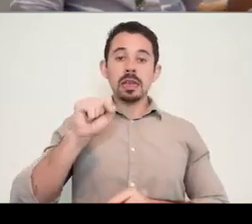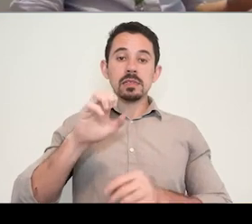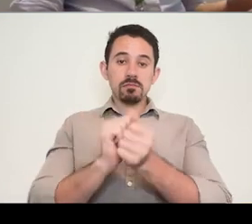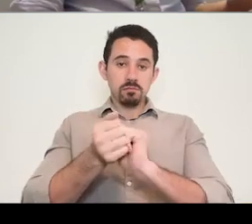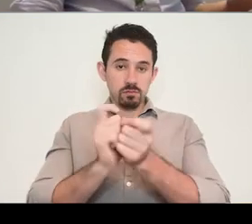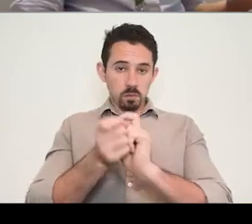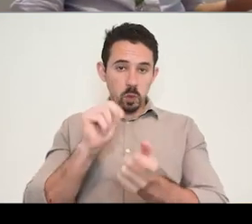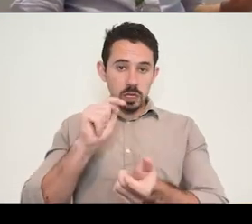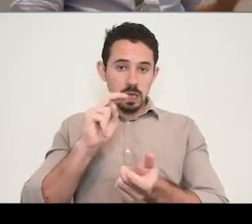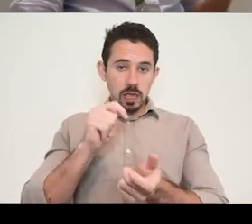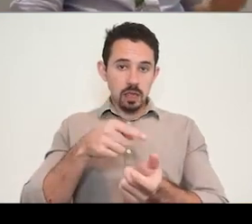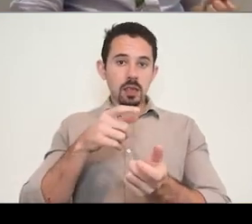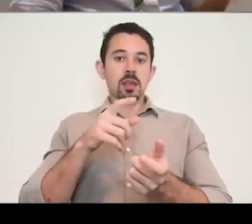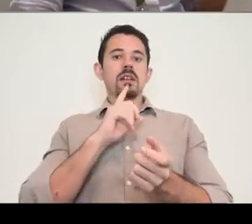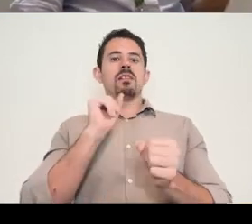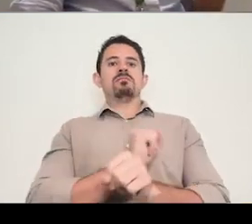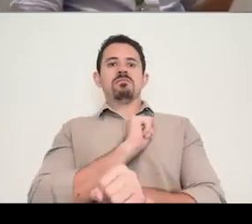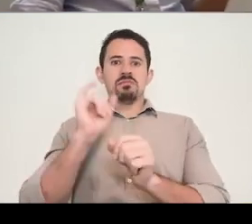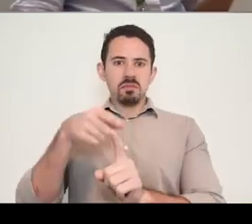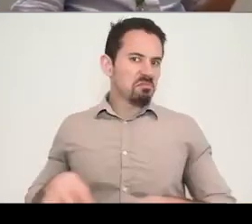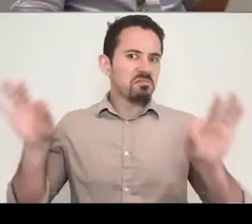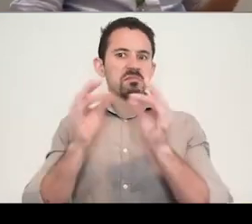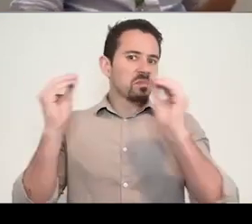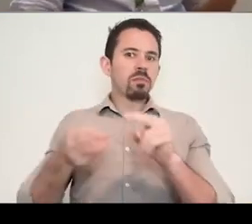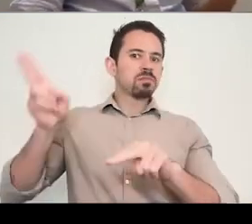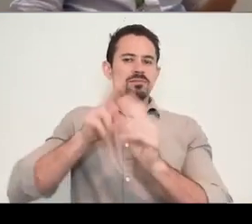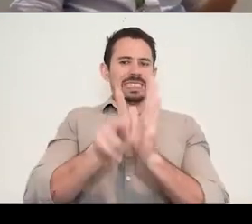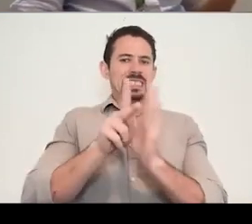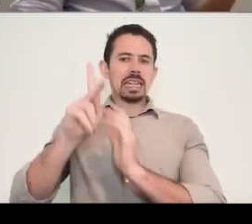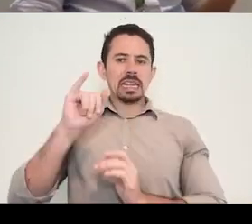the hydrolase mutant had significantly increased killing kinetics - there was